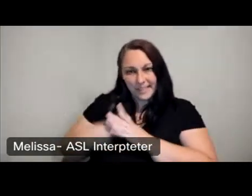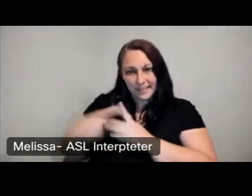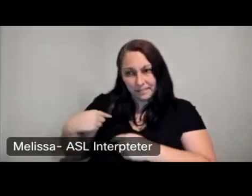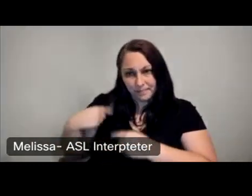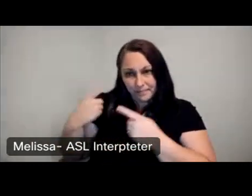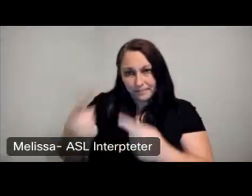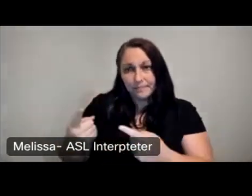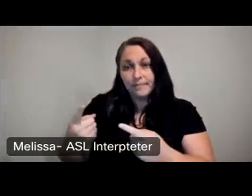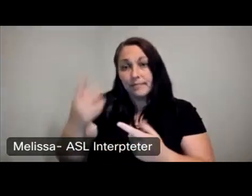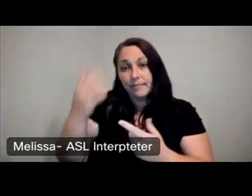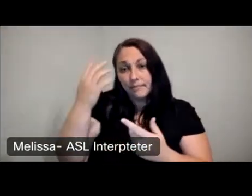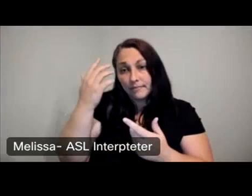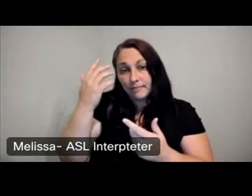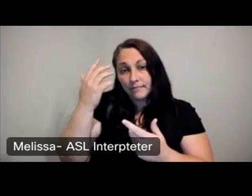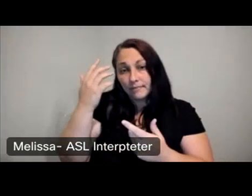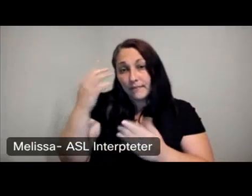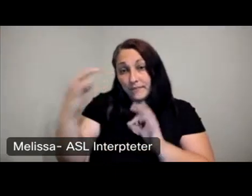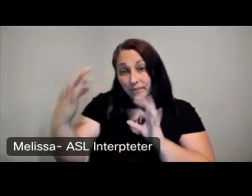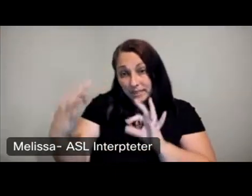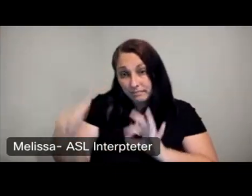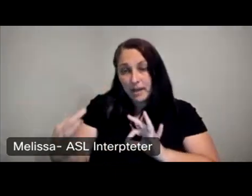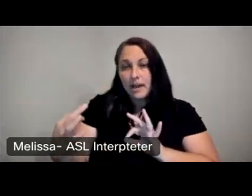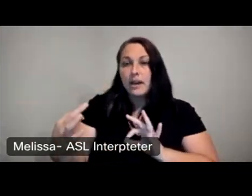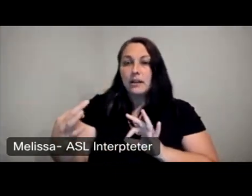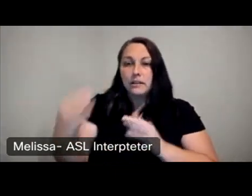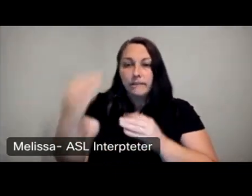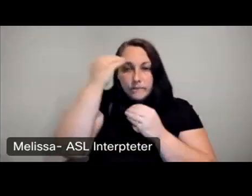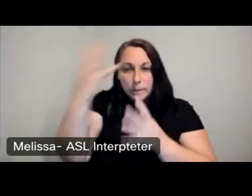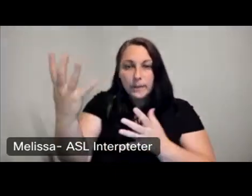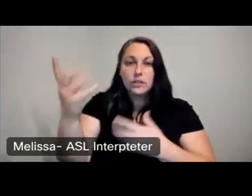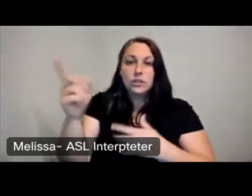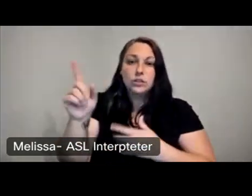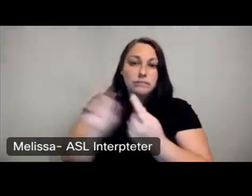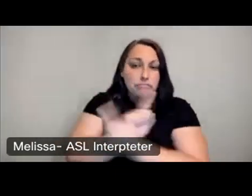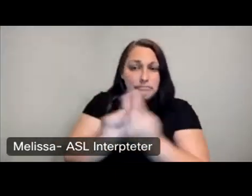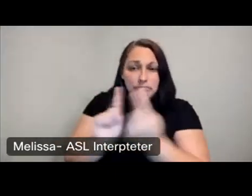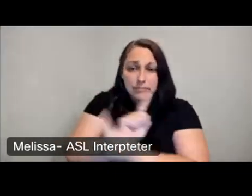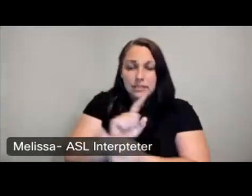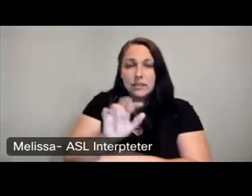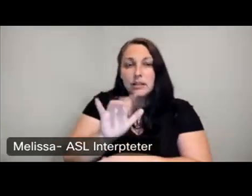a lot of uh great feedback from the community is doing meet the writer events and we're happy that